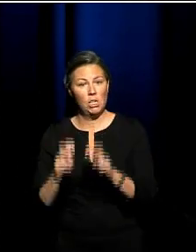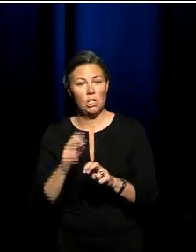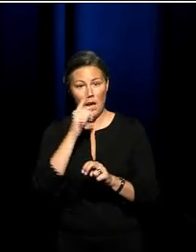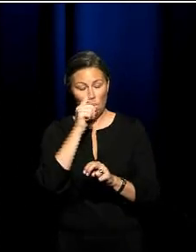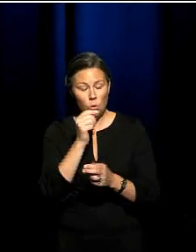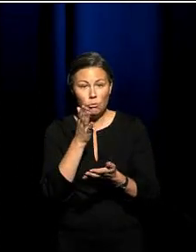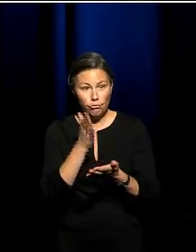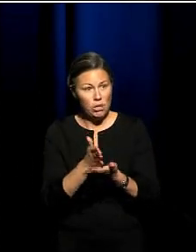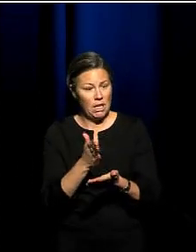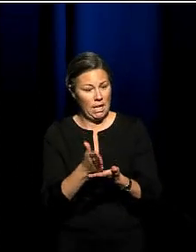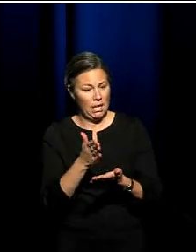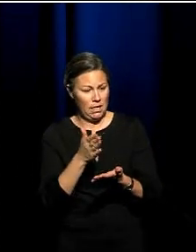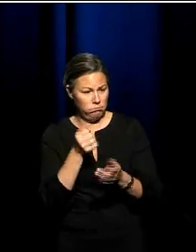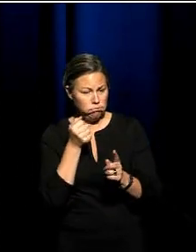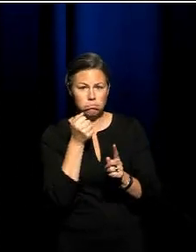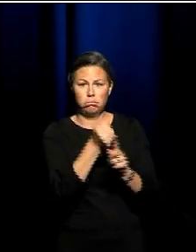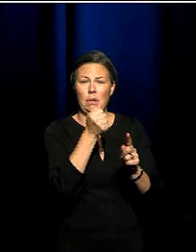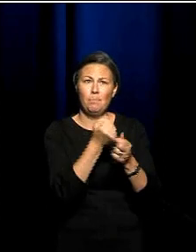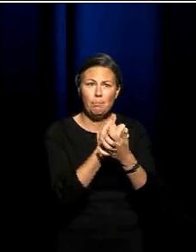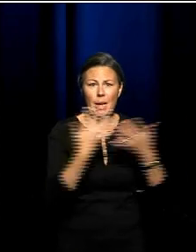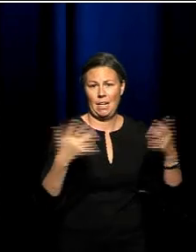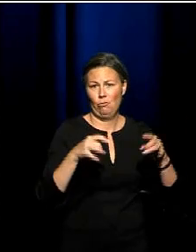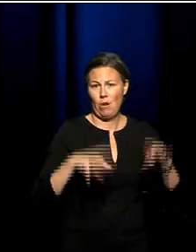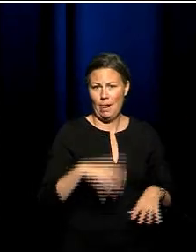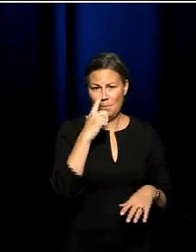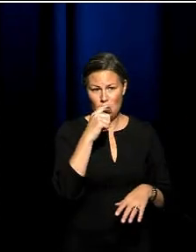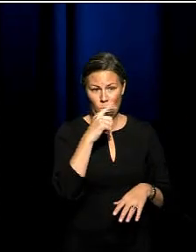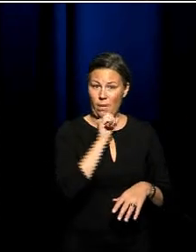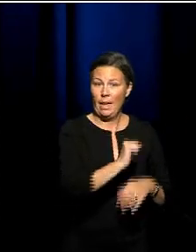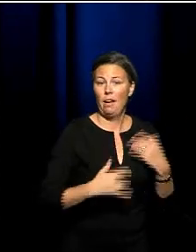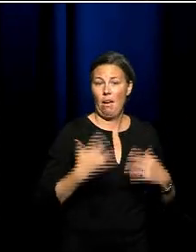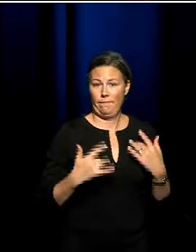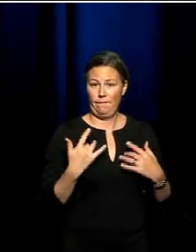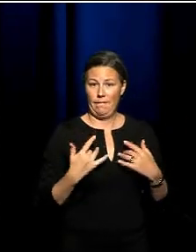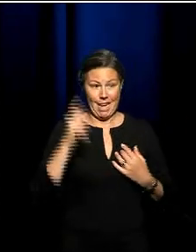countless Australians both now and in the future. Every person involved in this